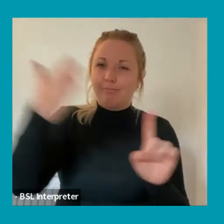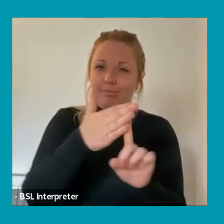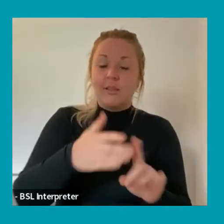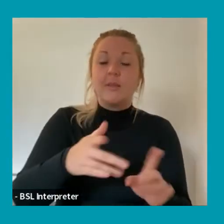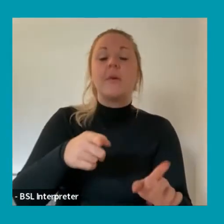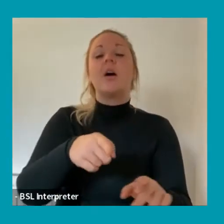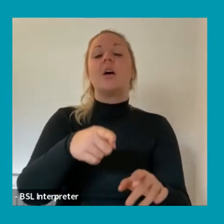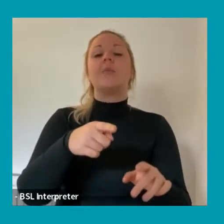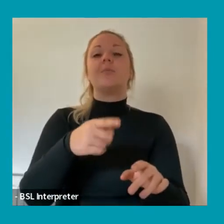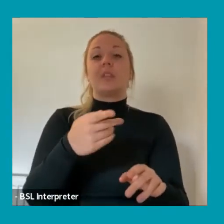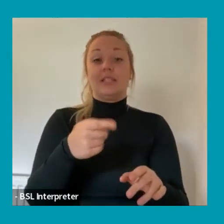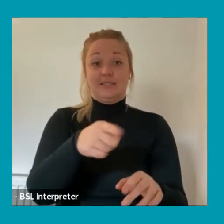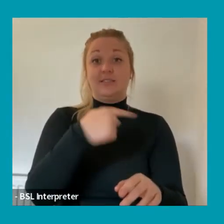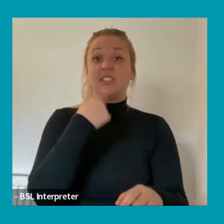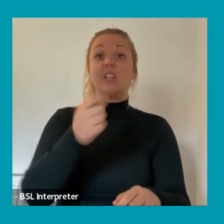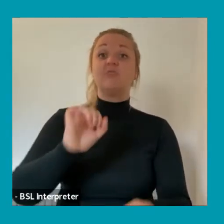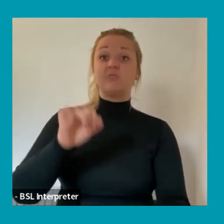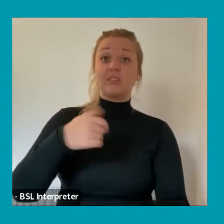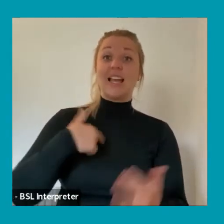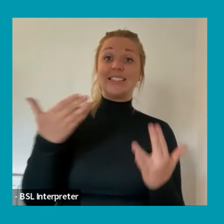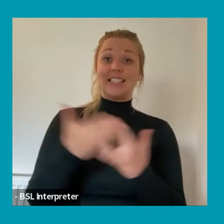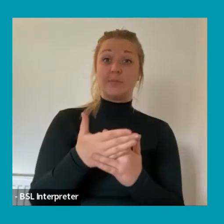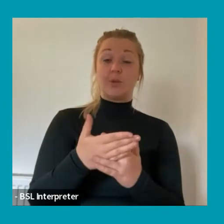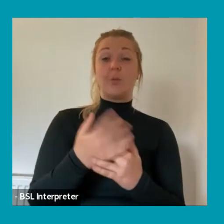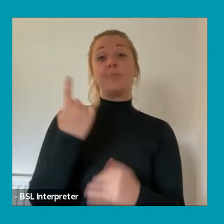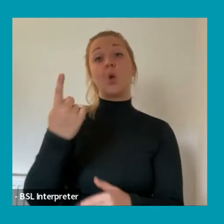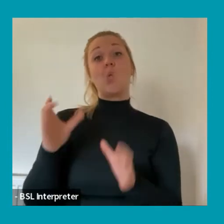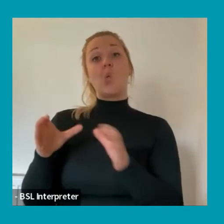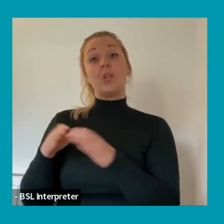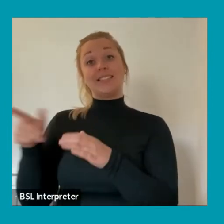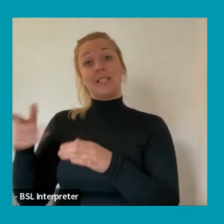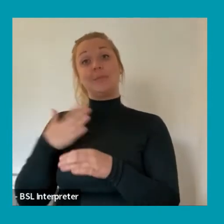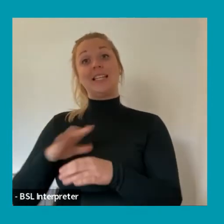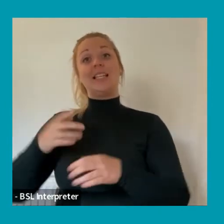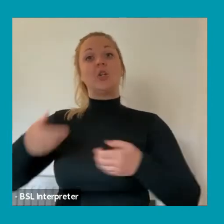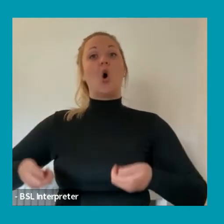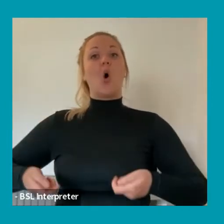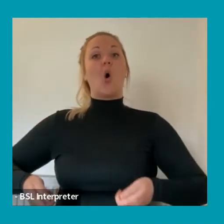One of ur team needed a hoist to get in and out of the bed and around the bathroom.